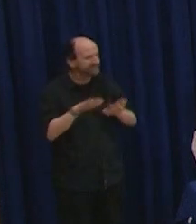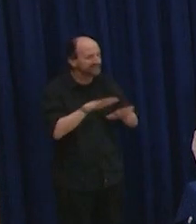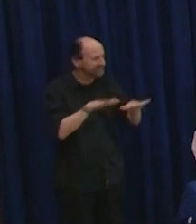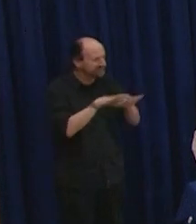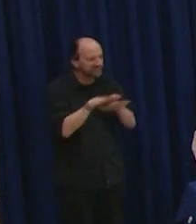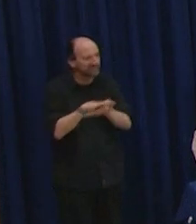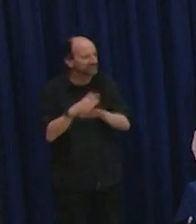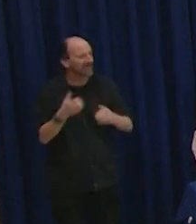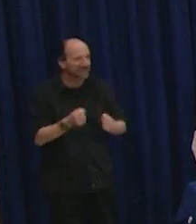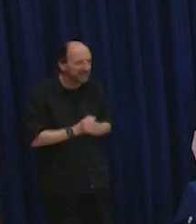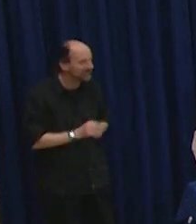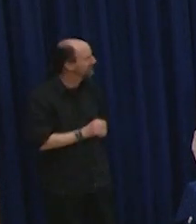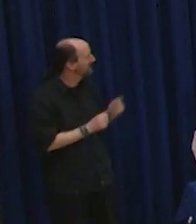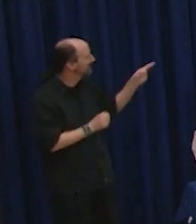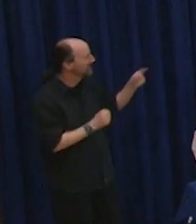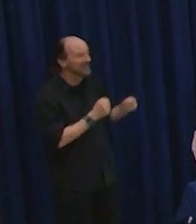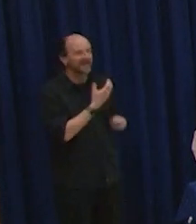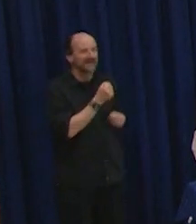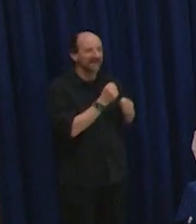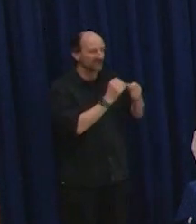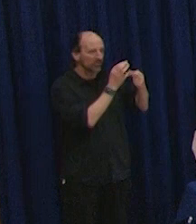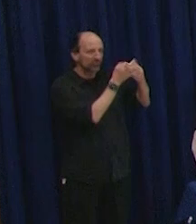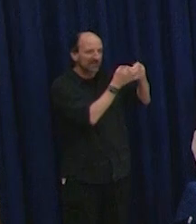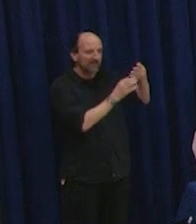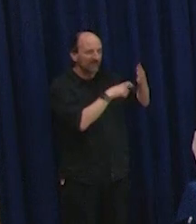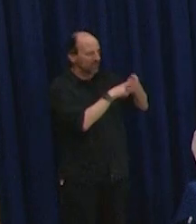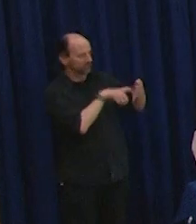doesn't mean you cured on being cured on the way along there to the diagnosis, it just means